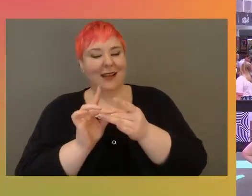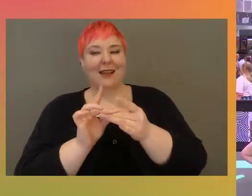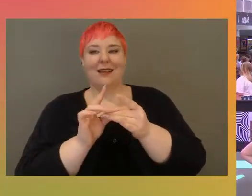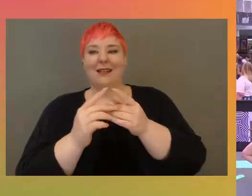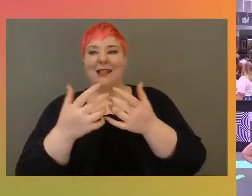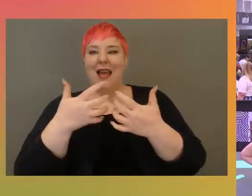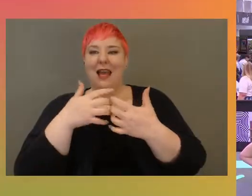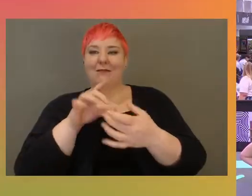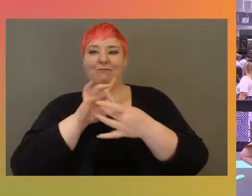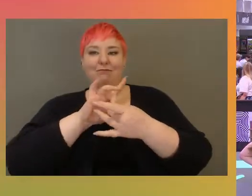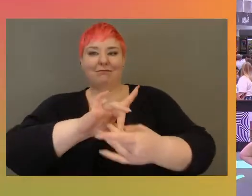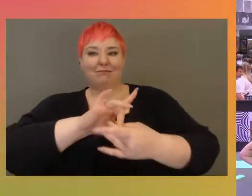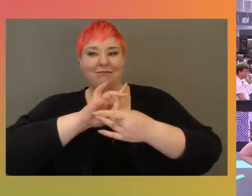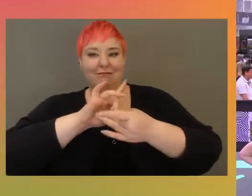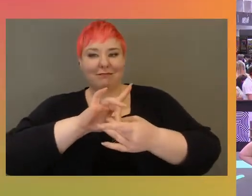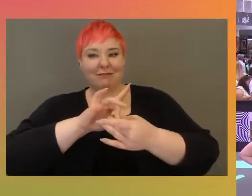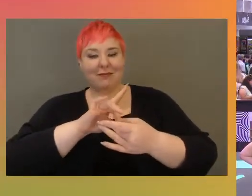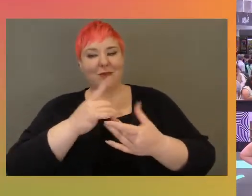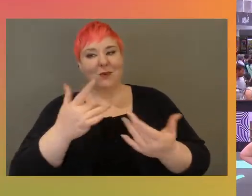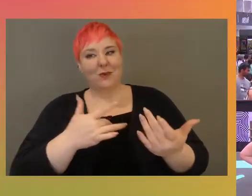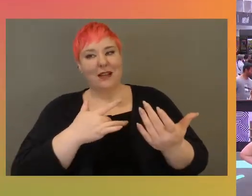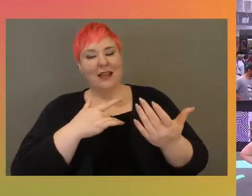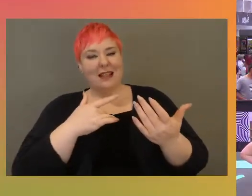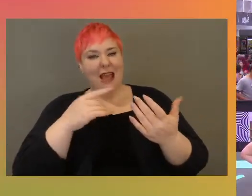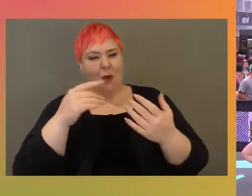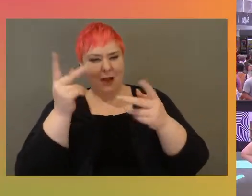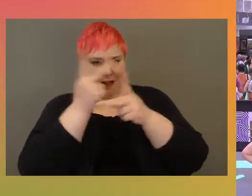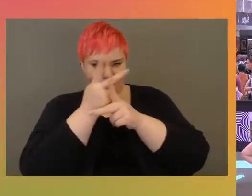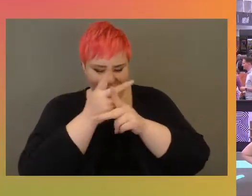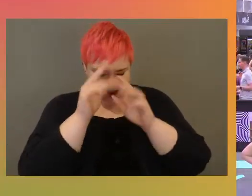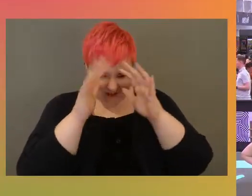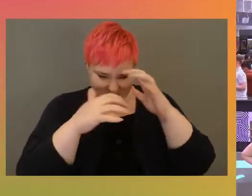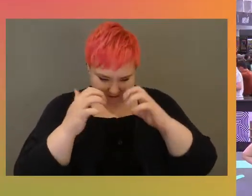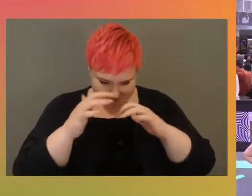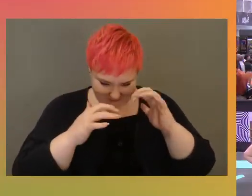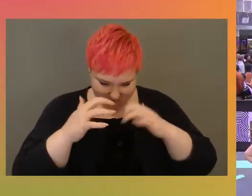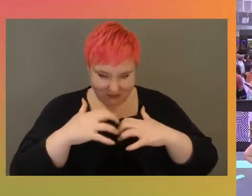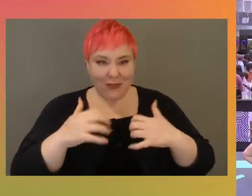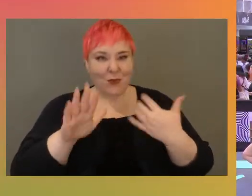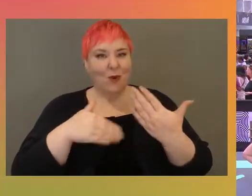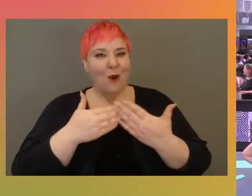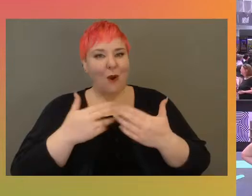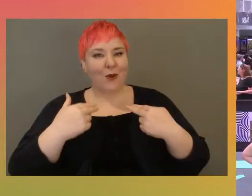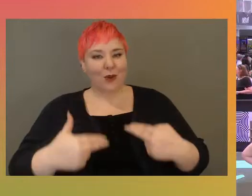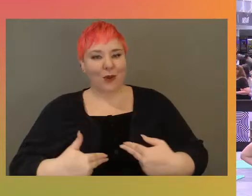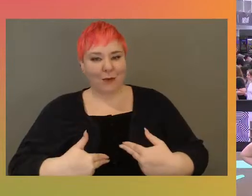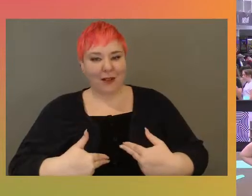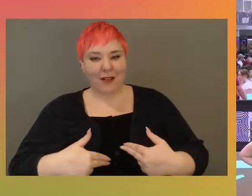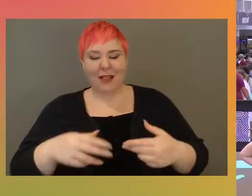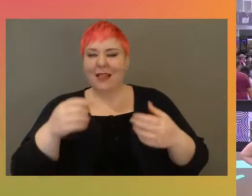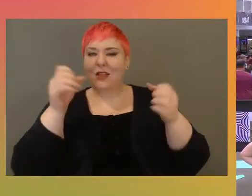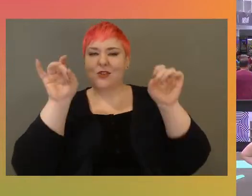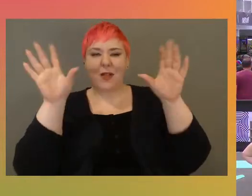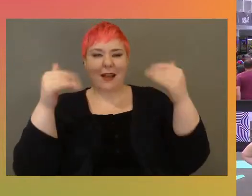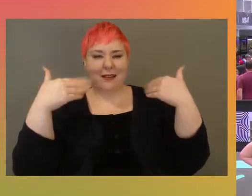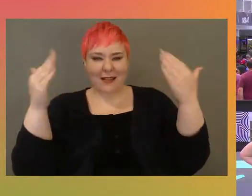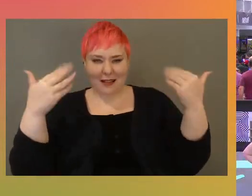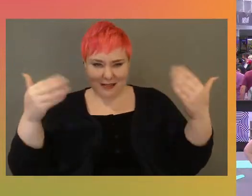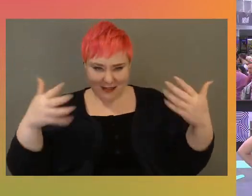FOLLOWING UP ON THE CELEBRATION OF THE GREATEST CITY IN THE WORLD, JUST OF THE UNITY, THE